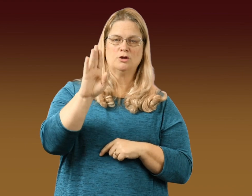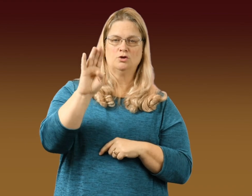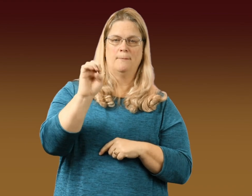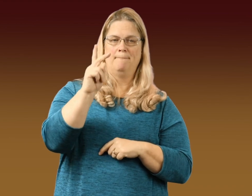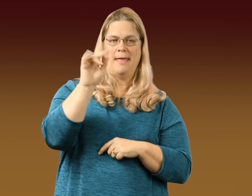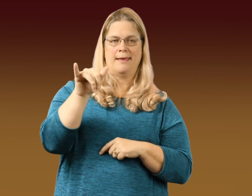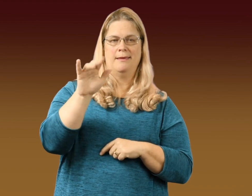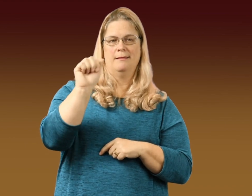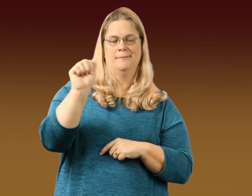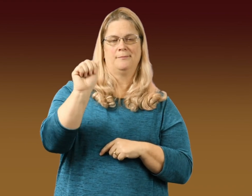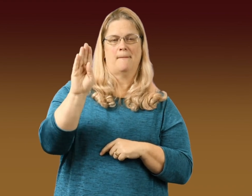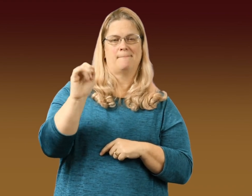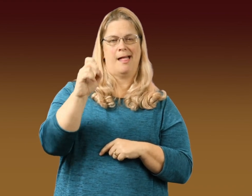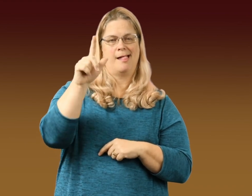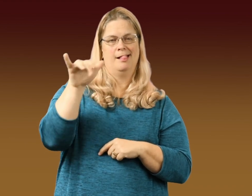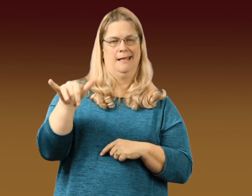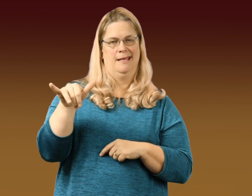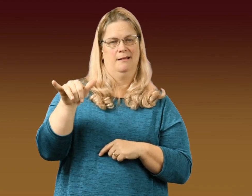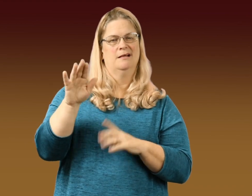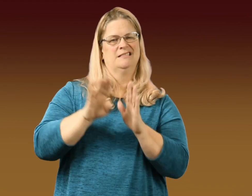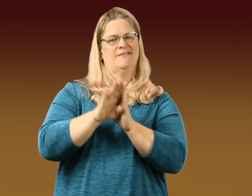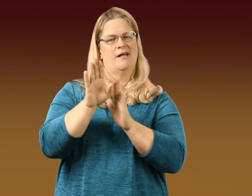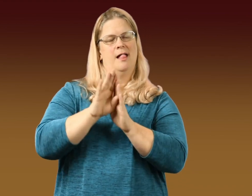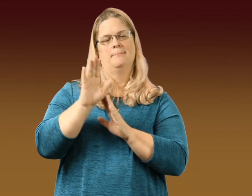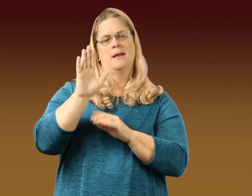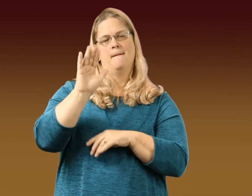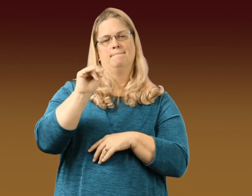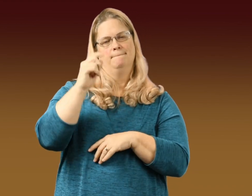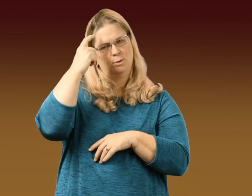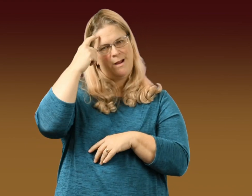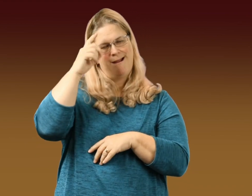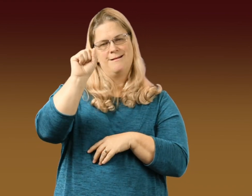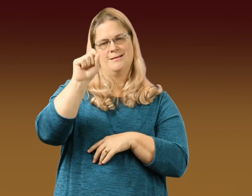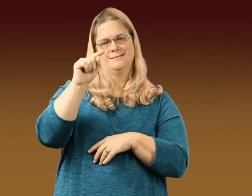Dr. Becky A. Bailey developed a brain state model